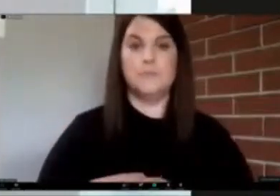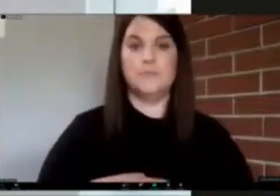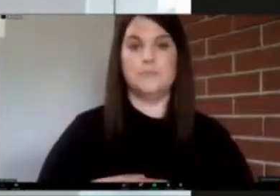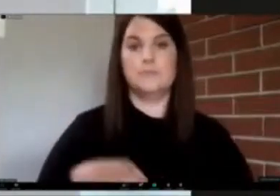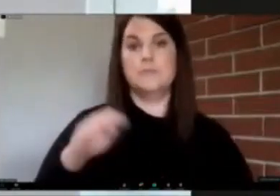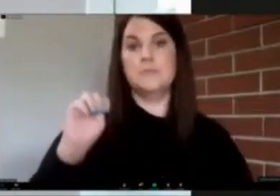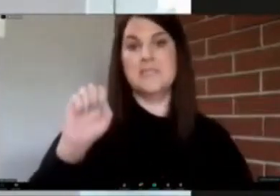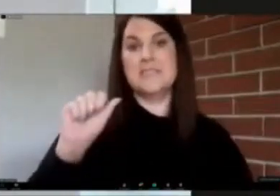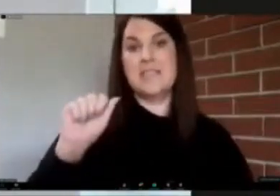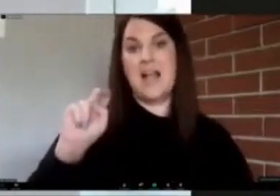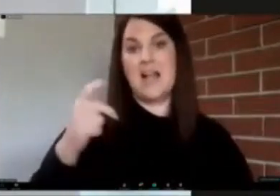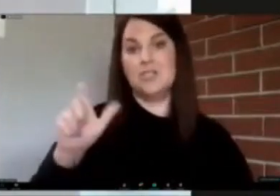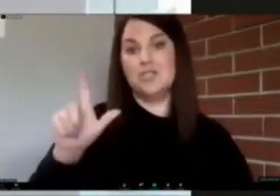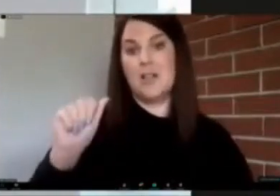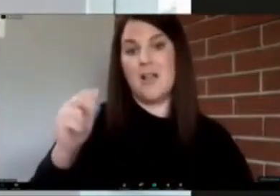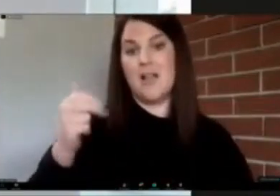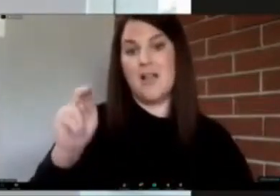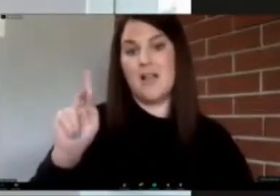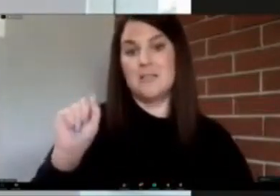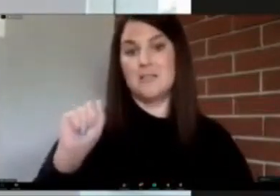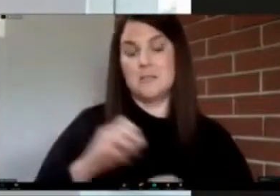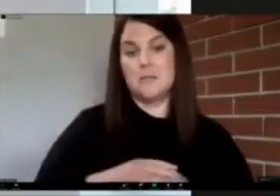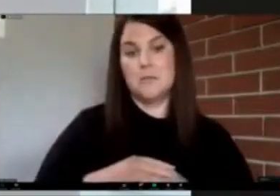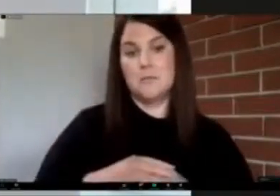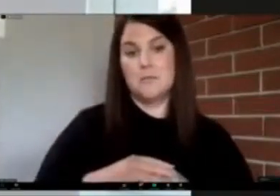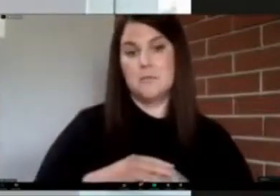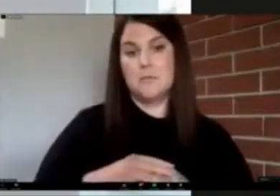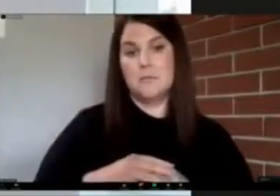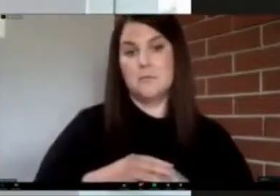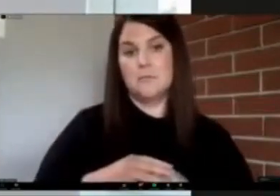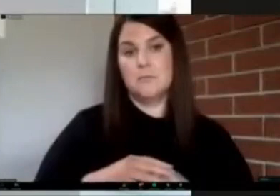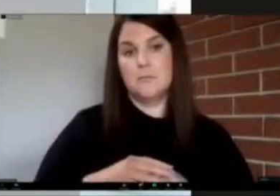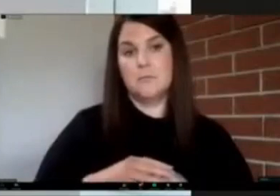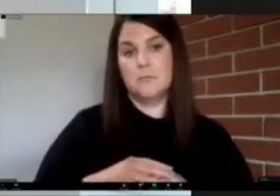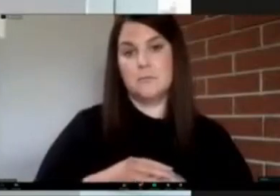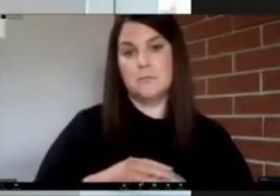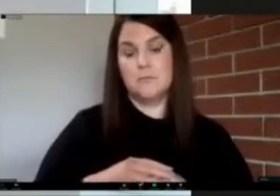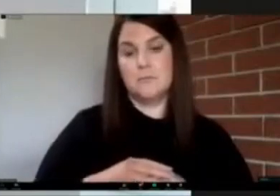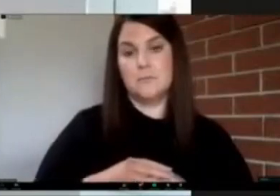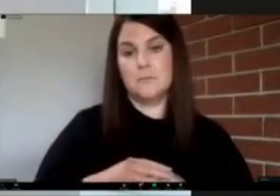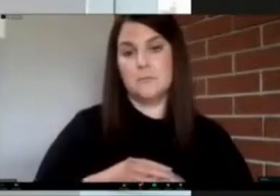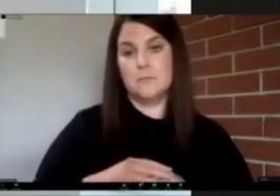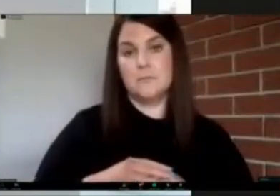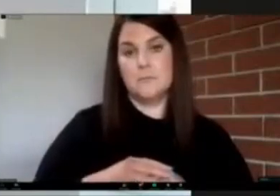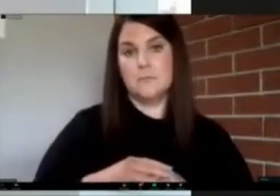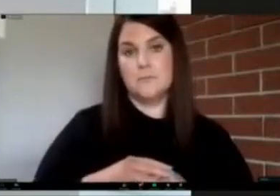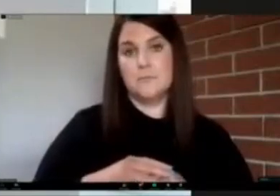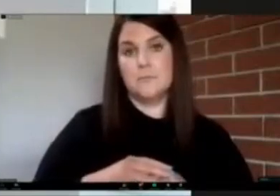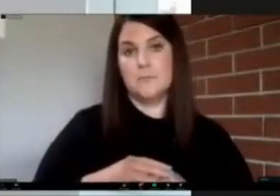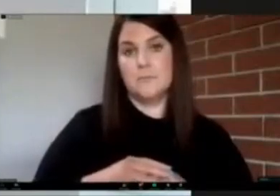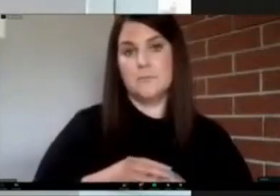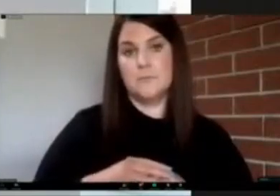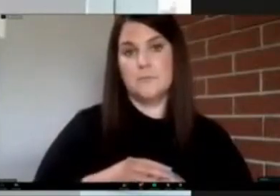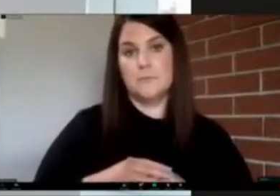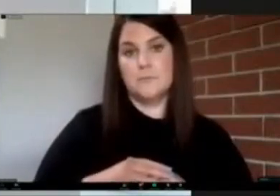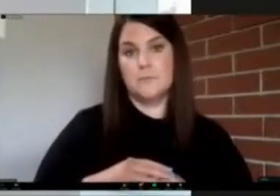Minh Wendt: Ms. Angela Hanks? I'll come back. Dr. James Hildreth?